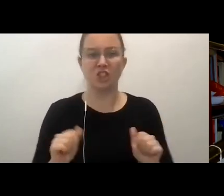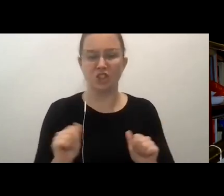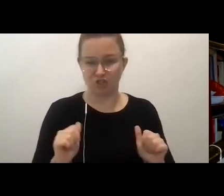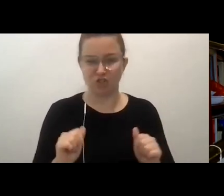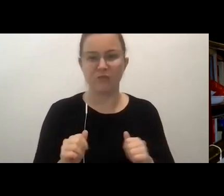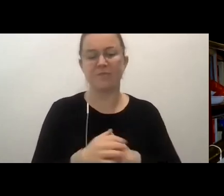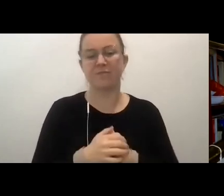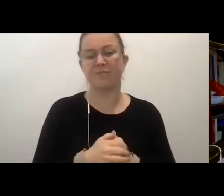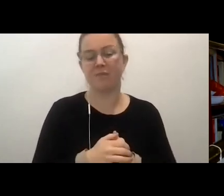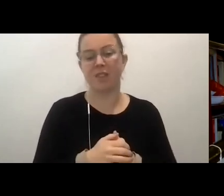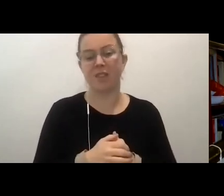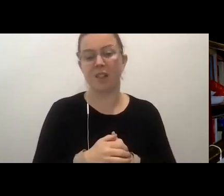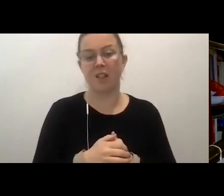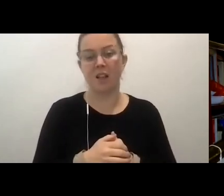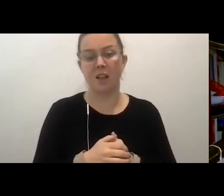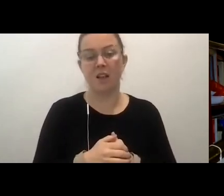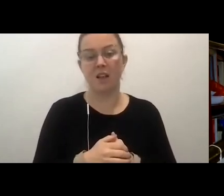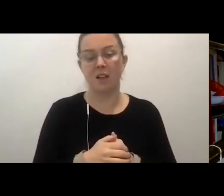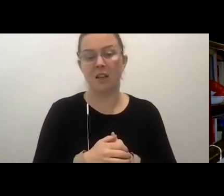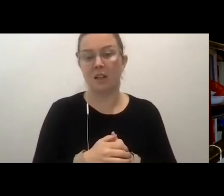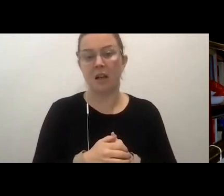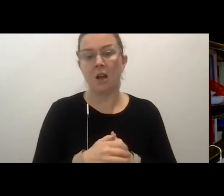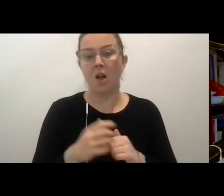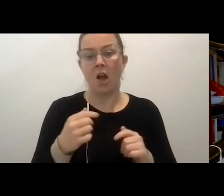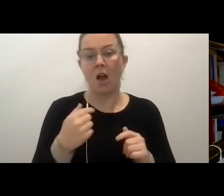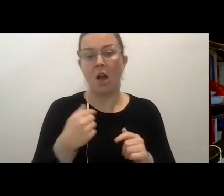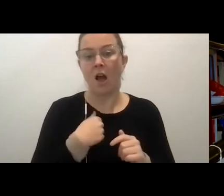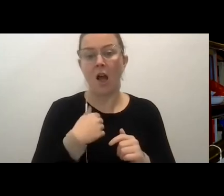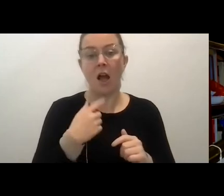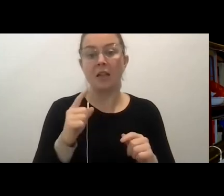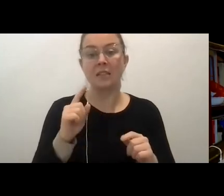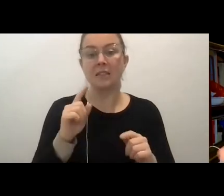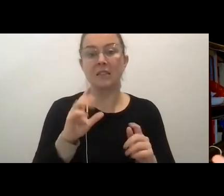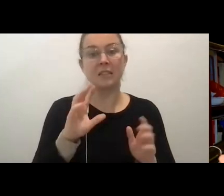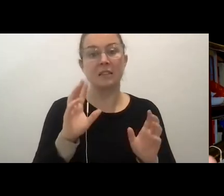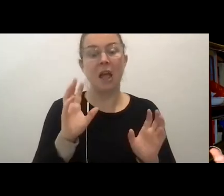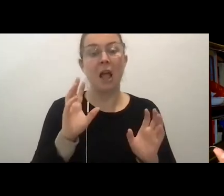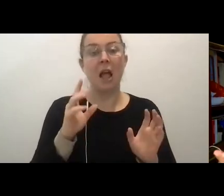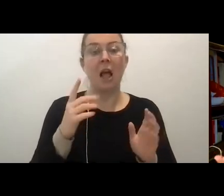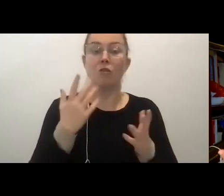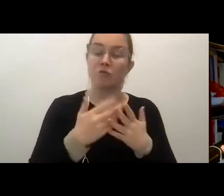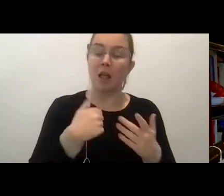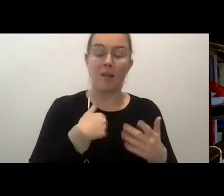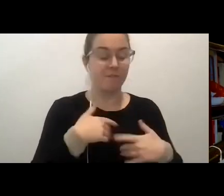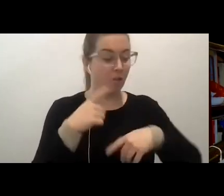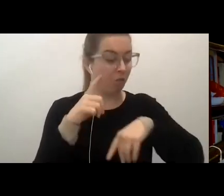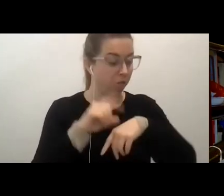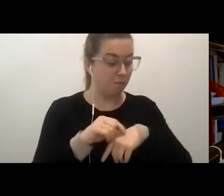and even then, I didn't really think the hearing loss was responsible for it. Somehow I just